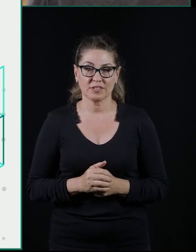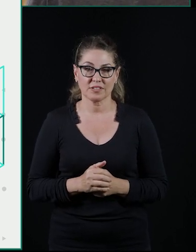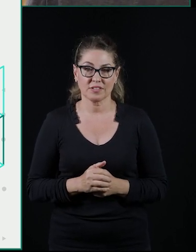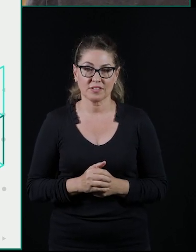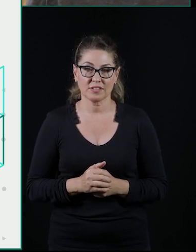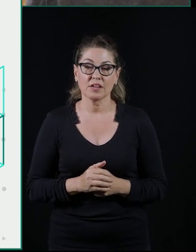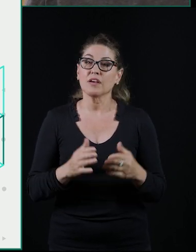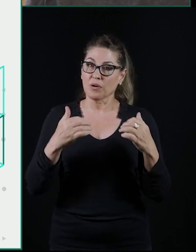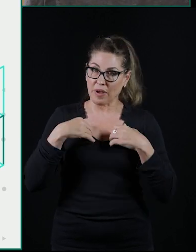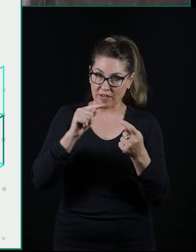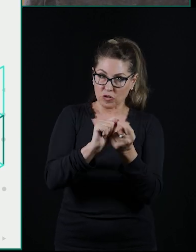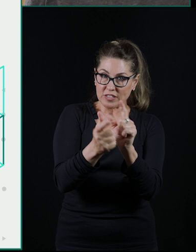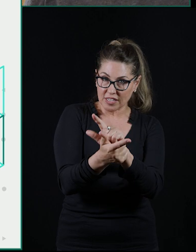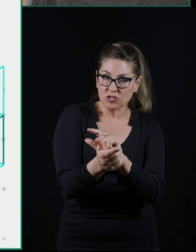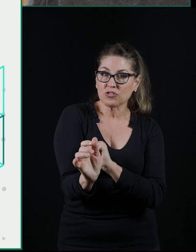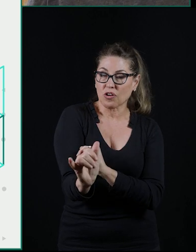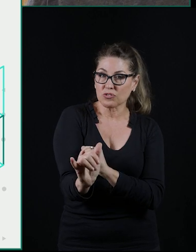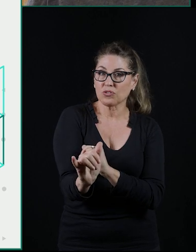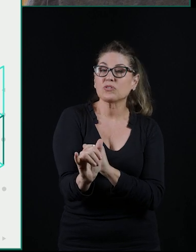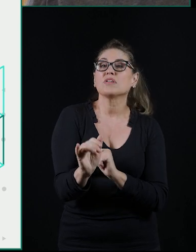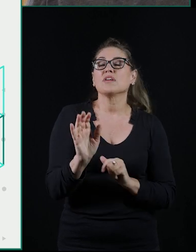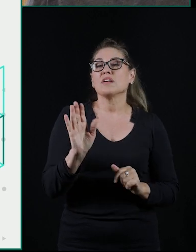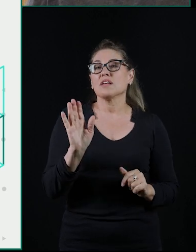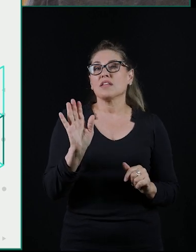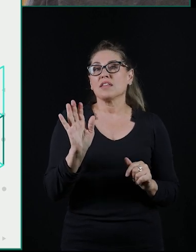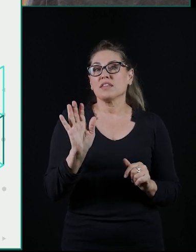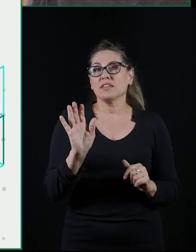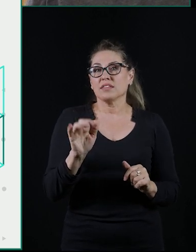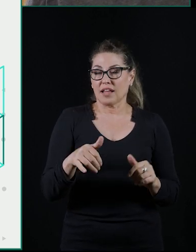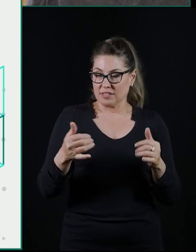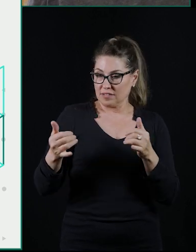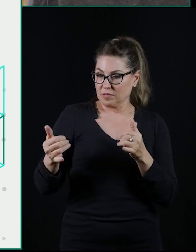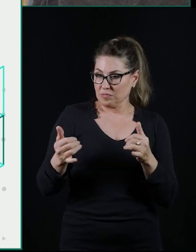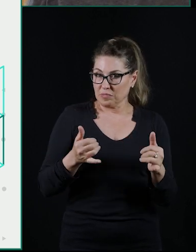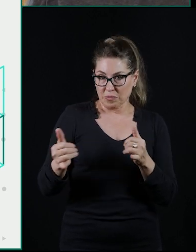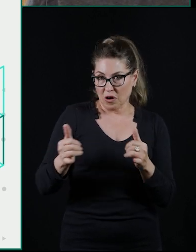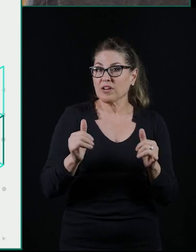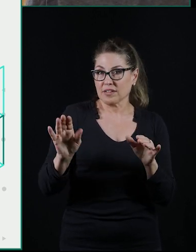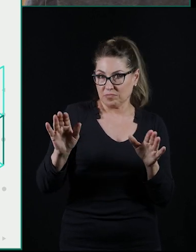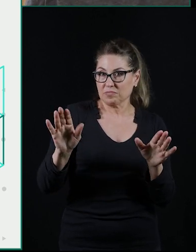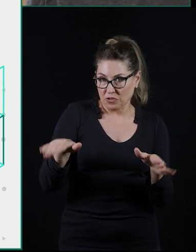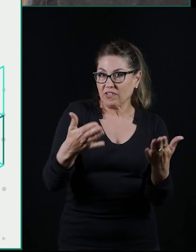And we have translation that is also something that Party Cognitive Services provides.